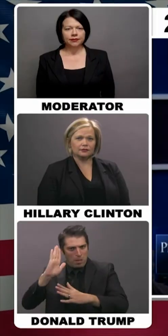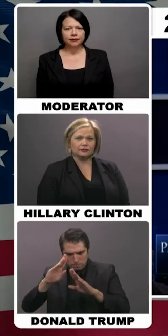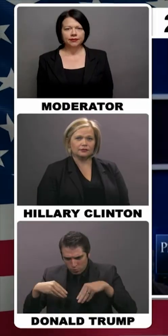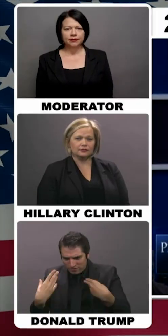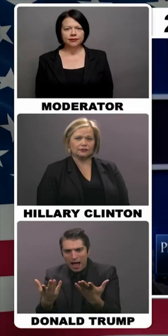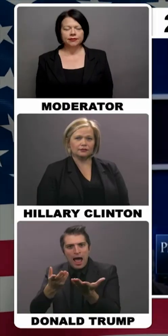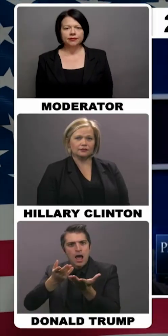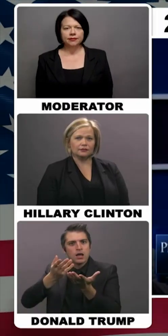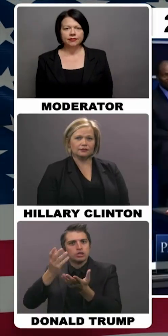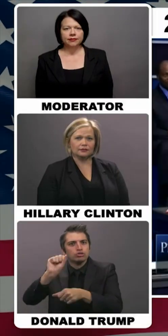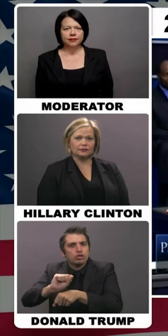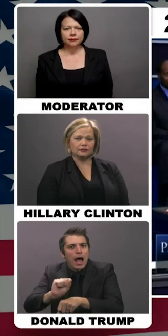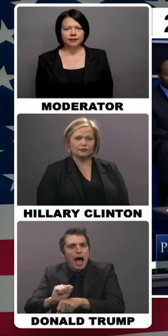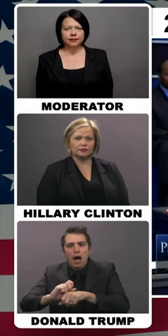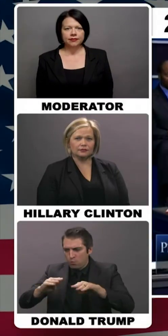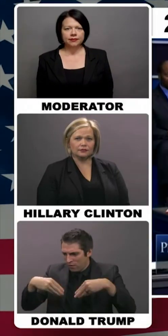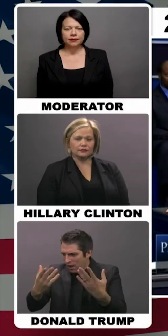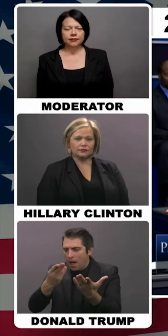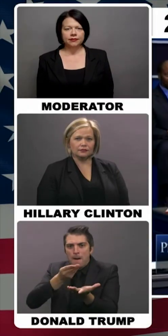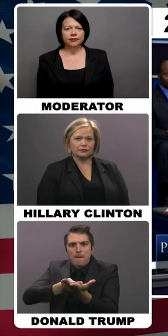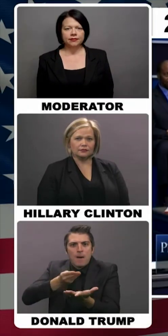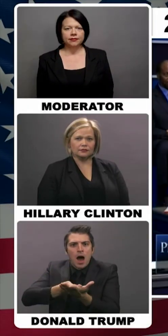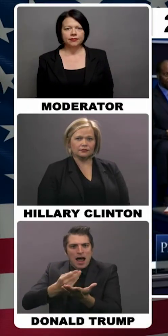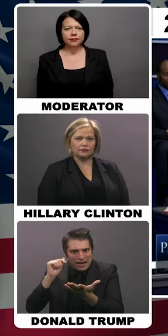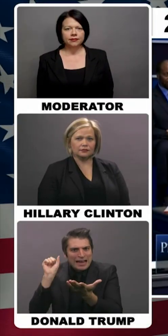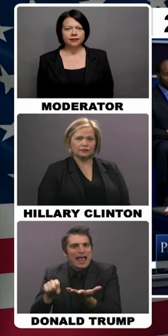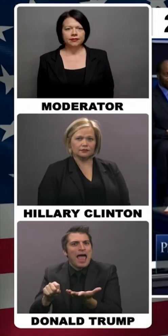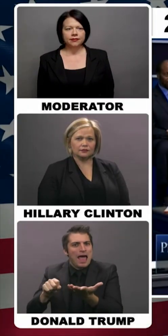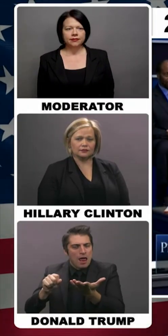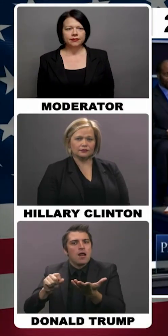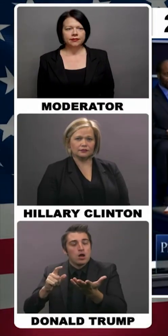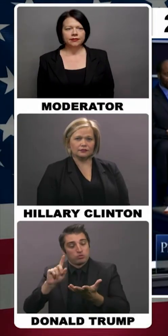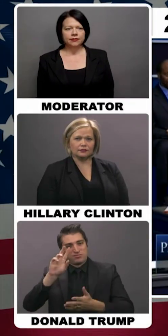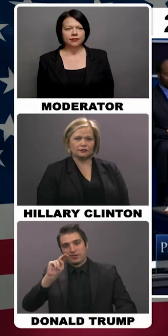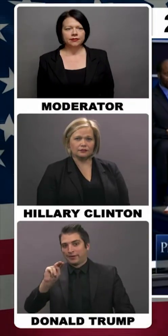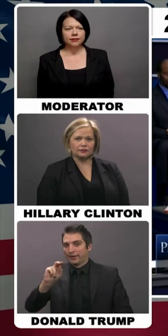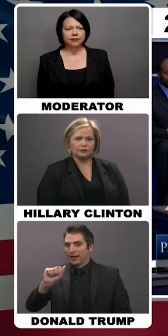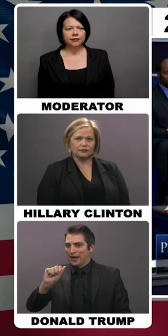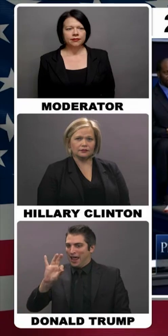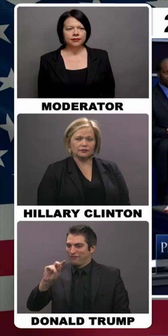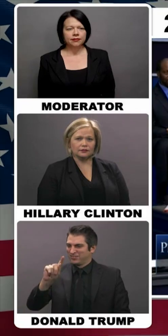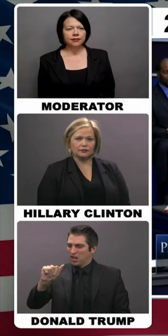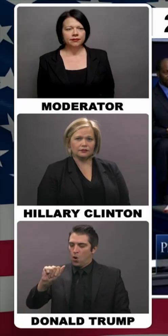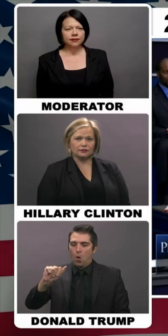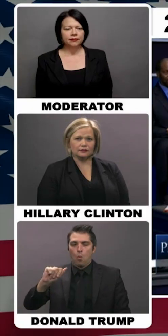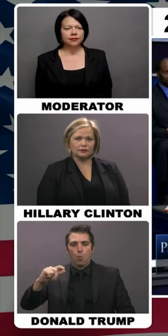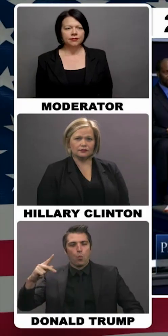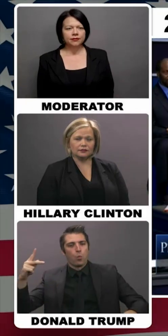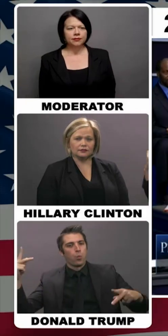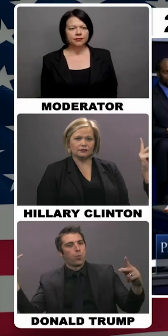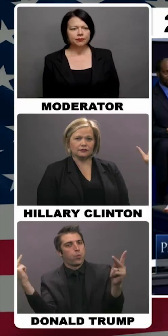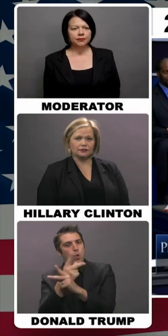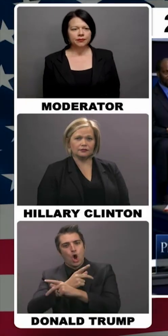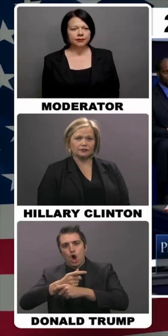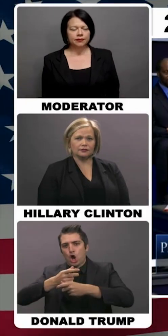Because NAFTA signed by her husband is perhaps the greatest disaster trade deal in the history of the world, not in this country.